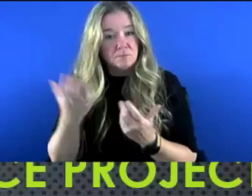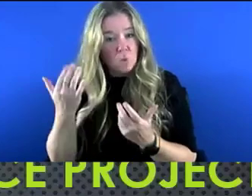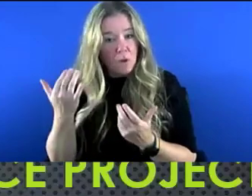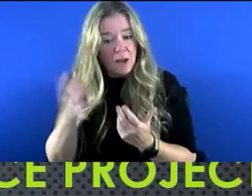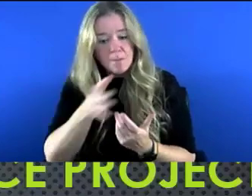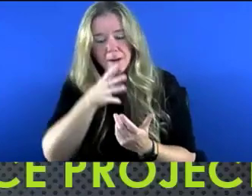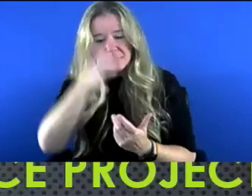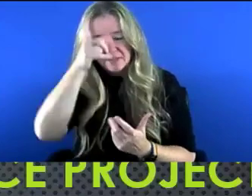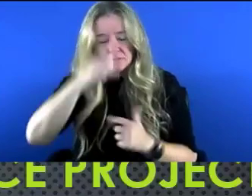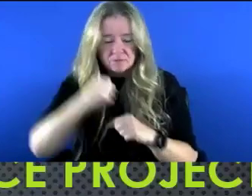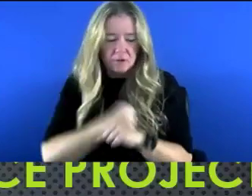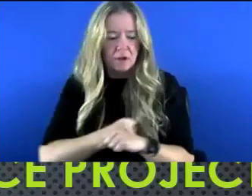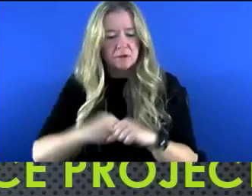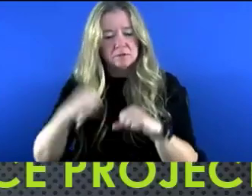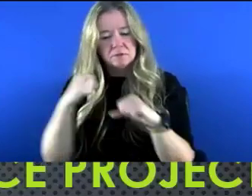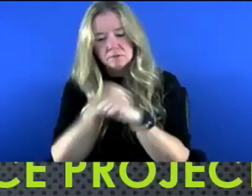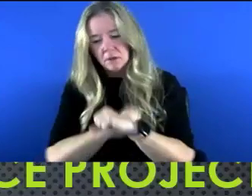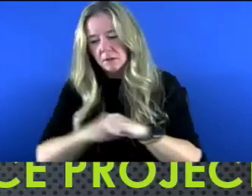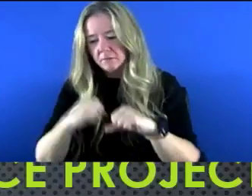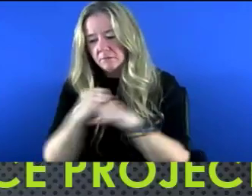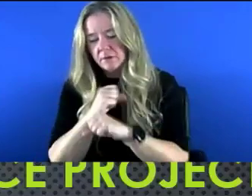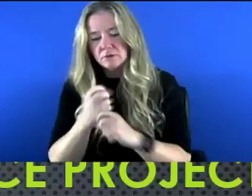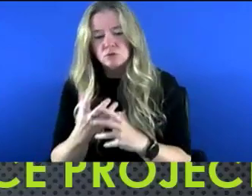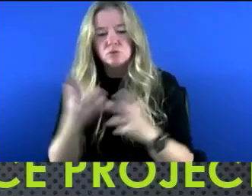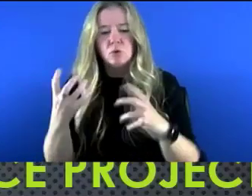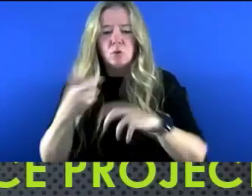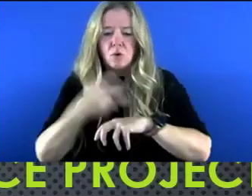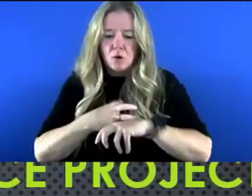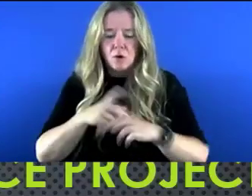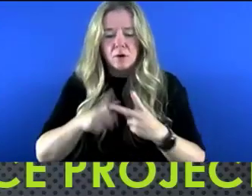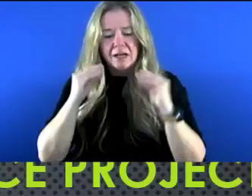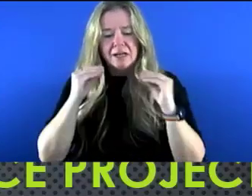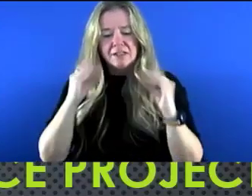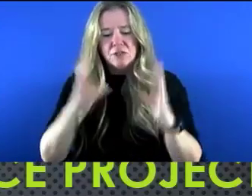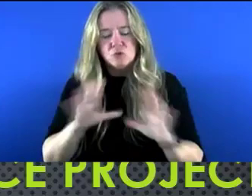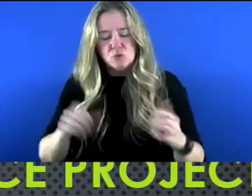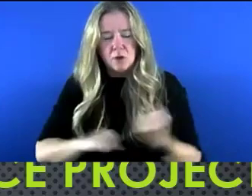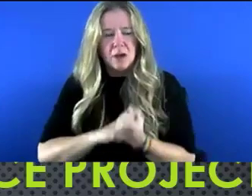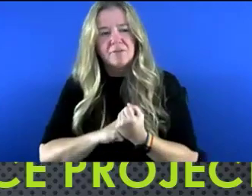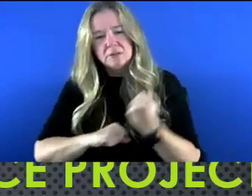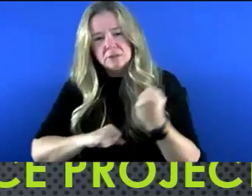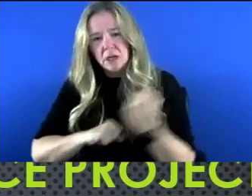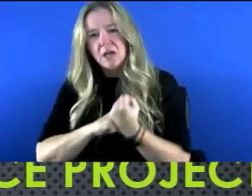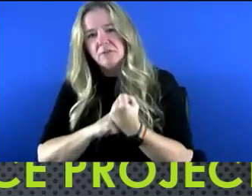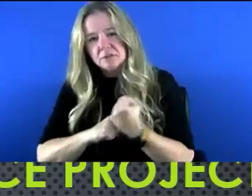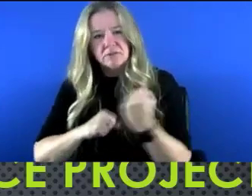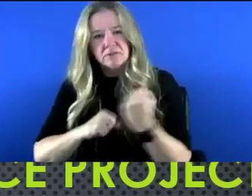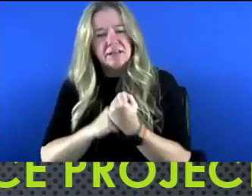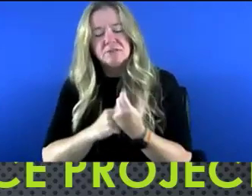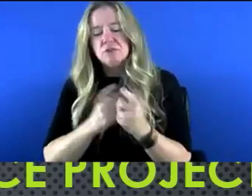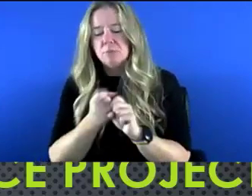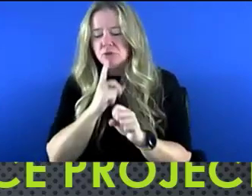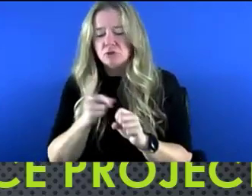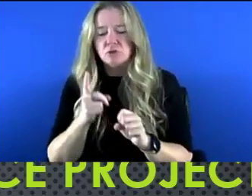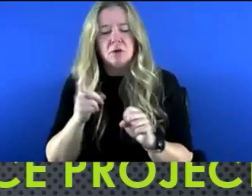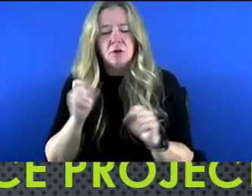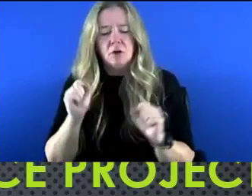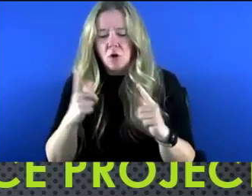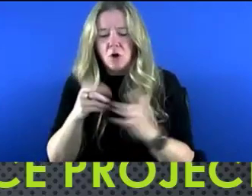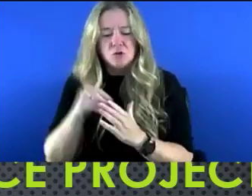so hard and teachers don't have to do that advocacy to make sure that all the student needs are met,